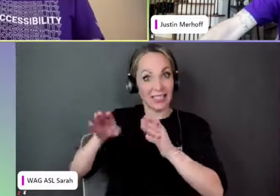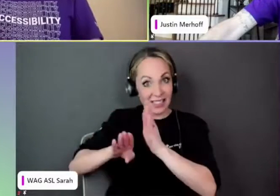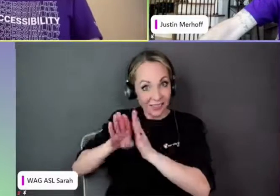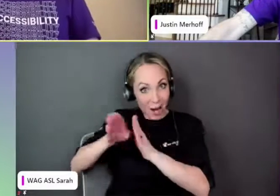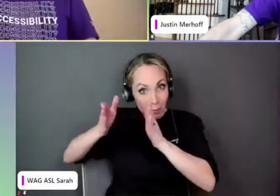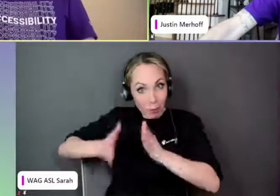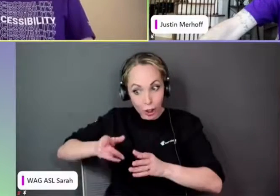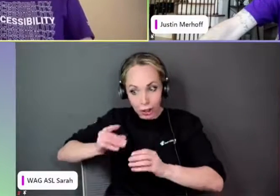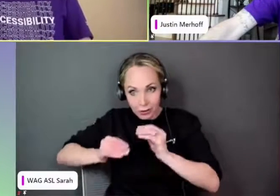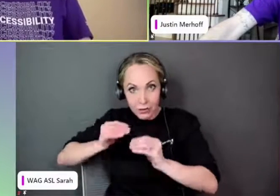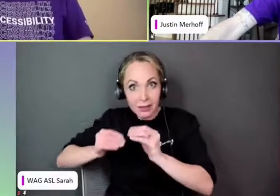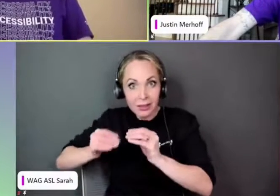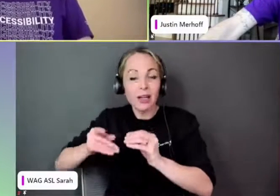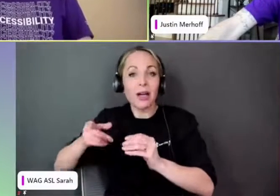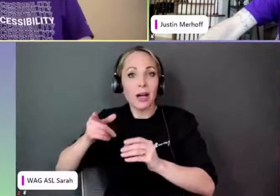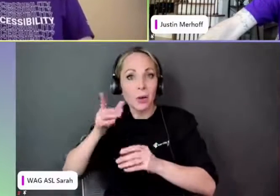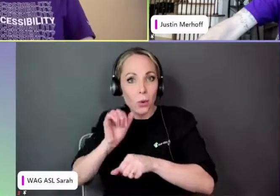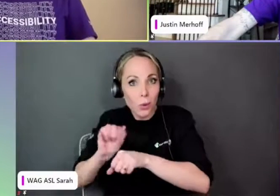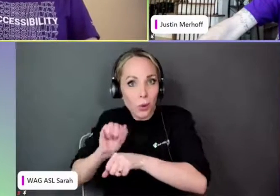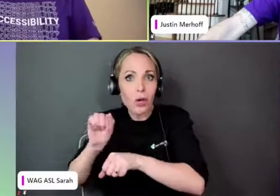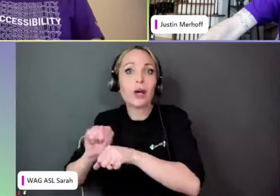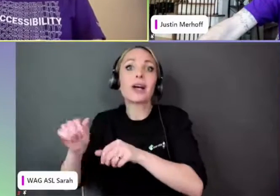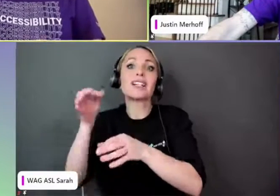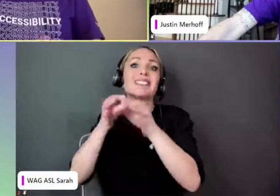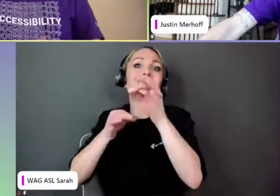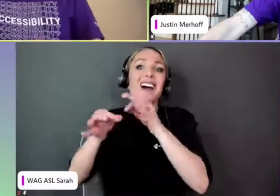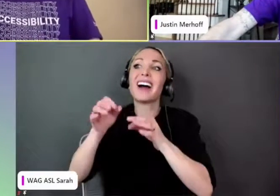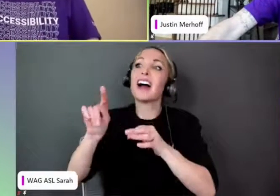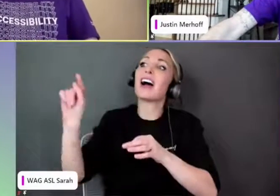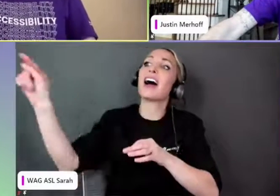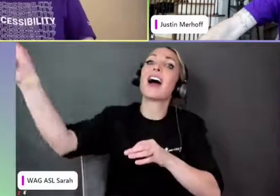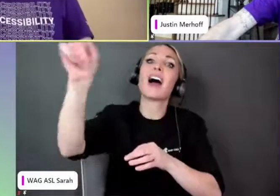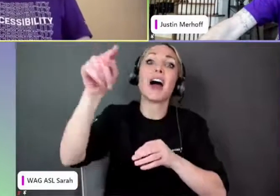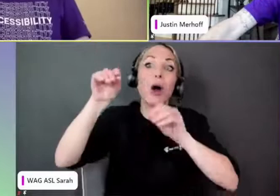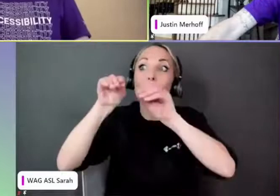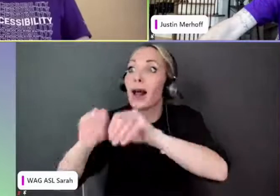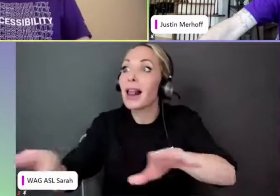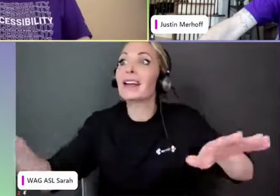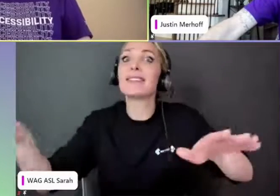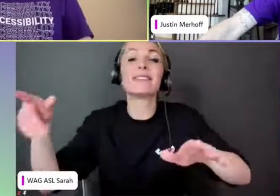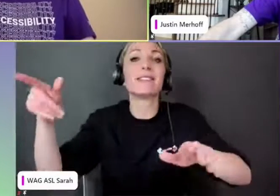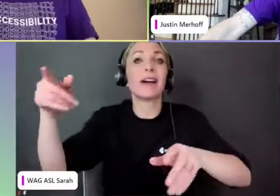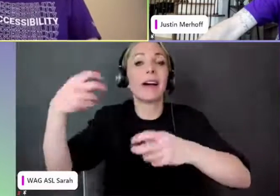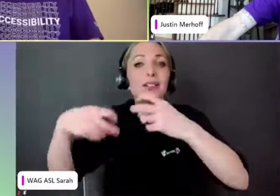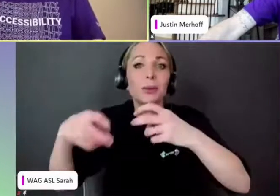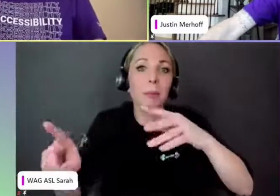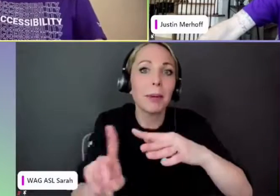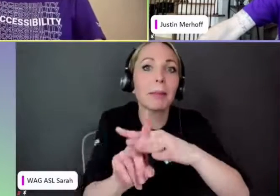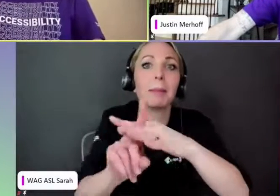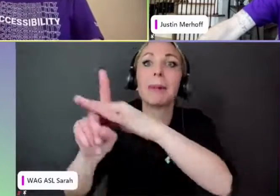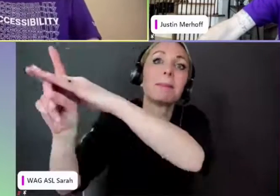are to sneak through and not be remediated before it becomes a problem to a user out in the wild.